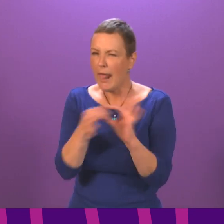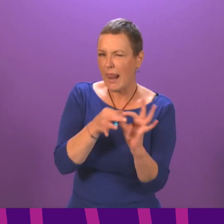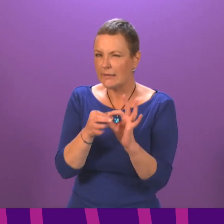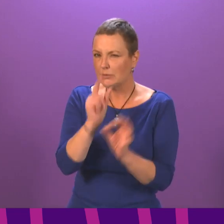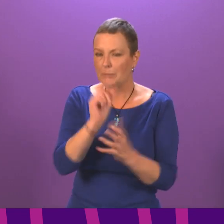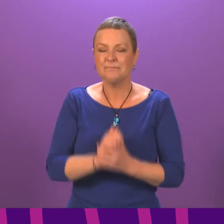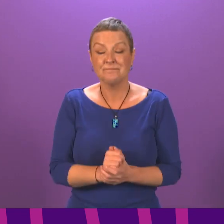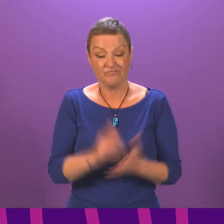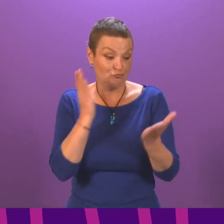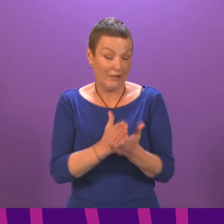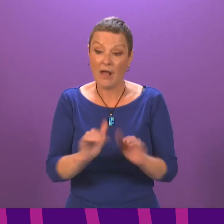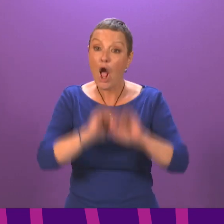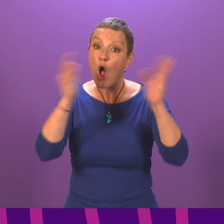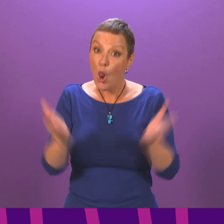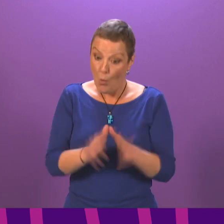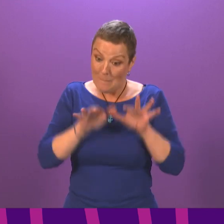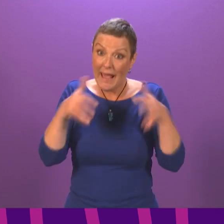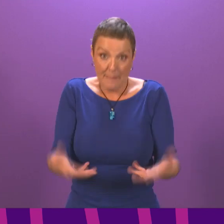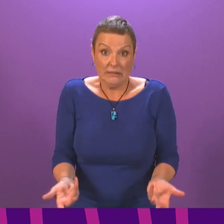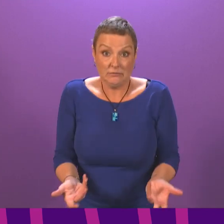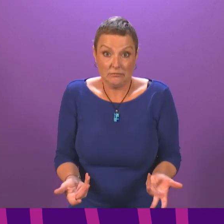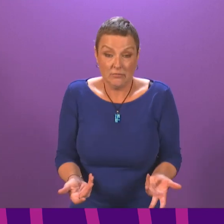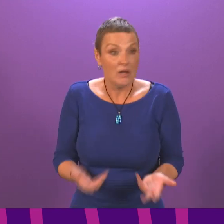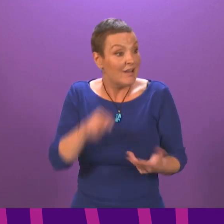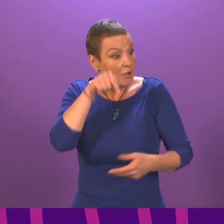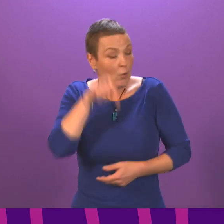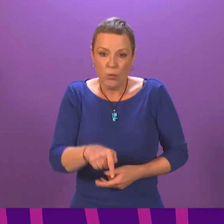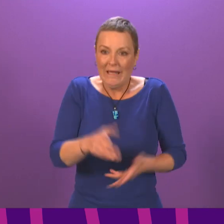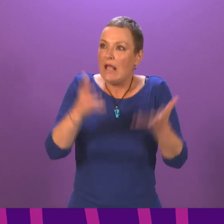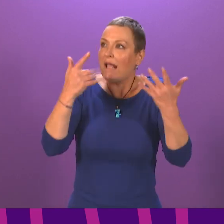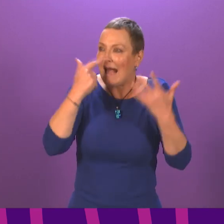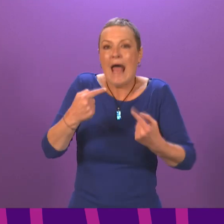The first is that, in a global pandemic, we can enable only so much human interaction